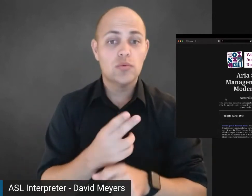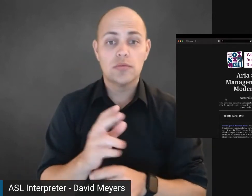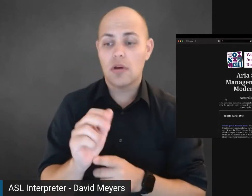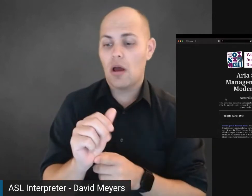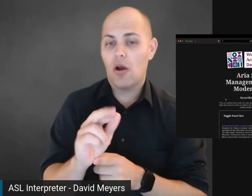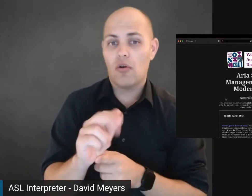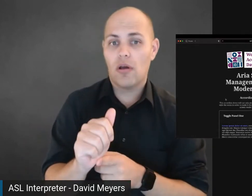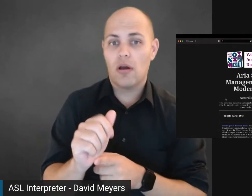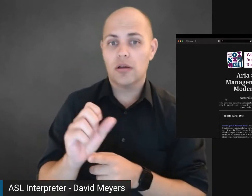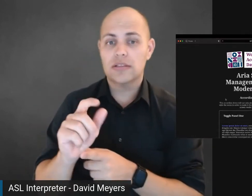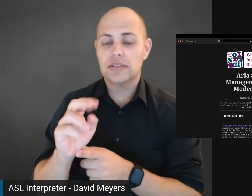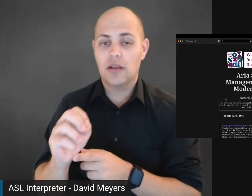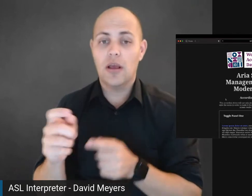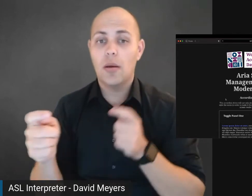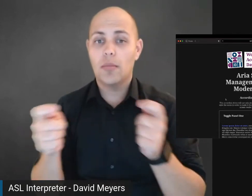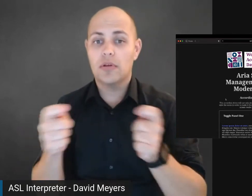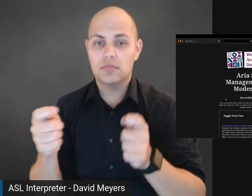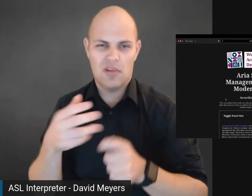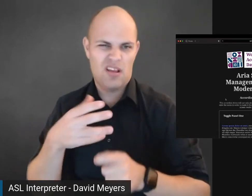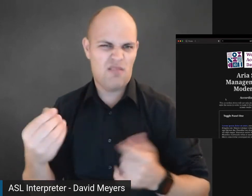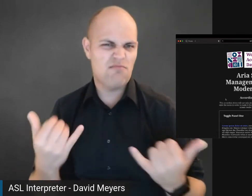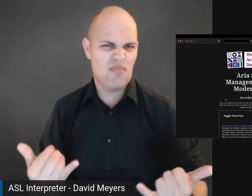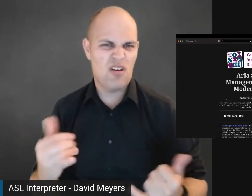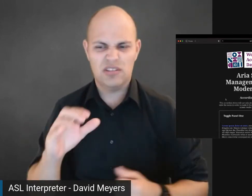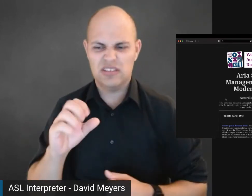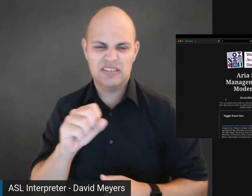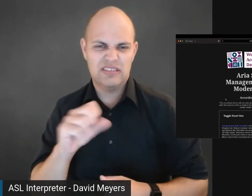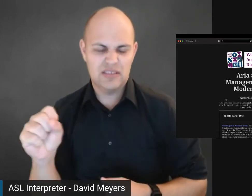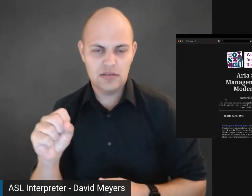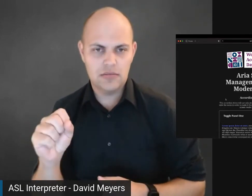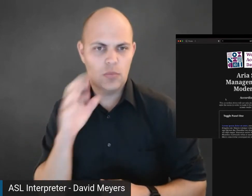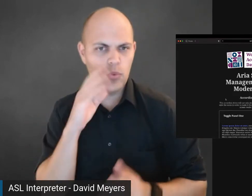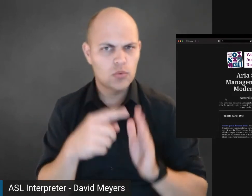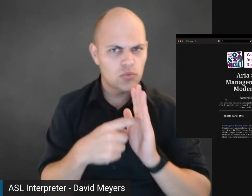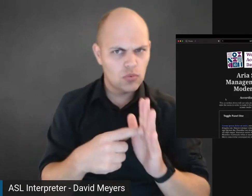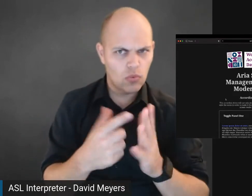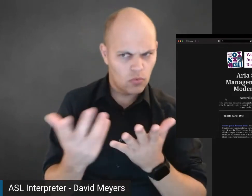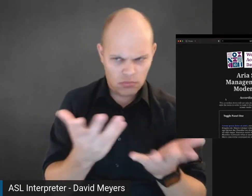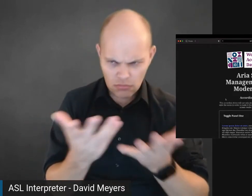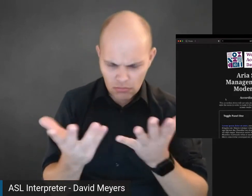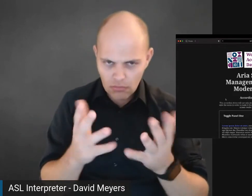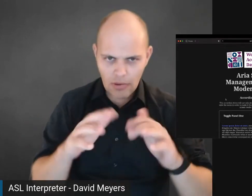and controls and styles states in order to make them a priority